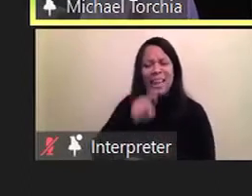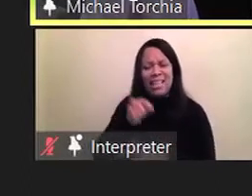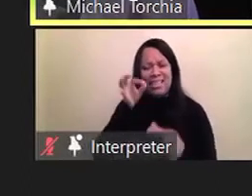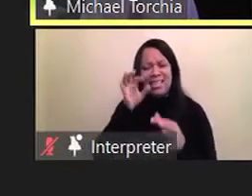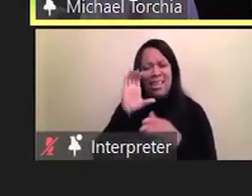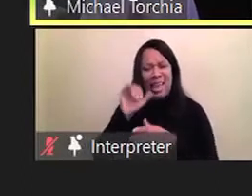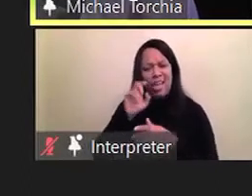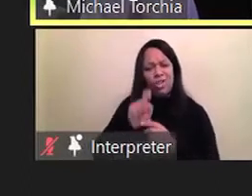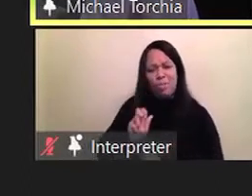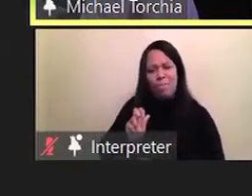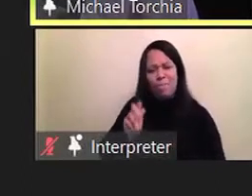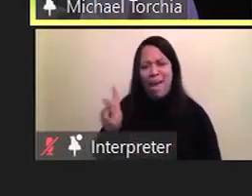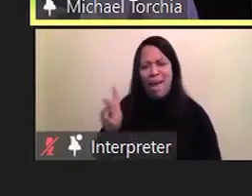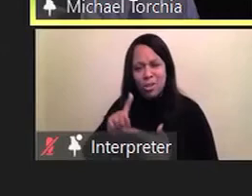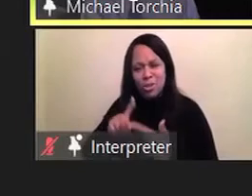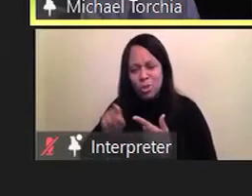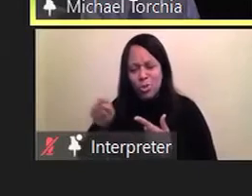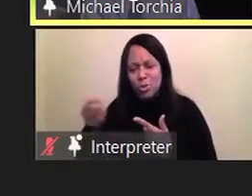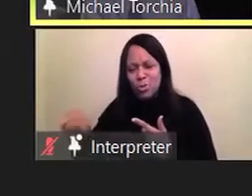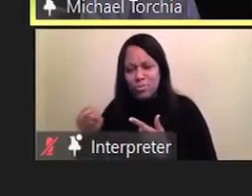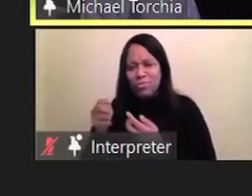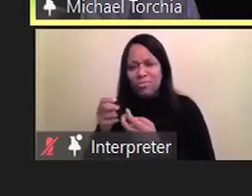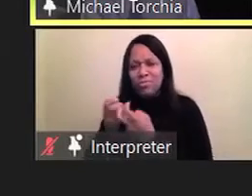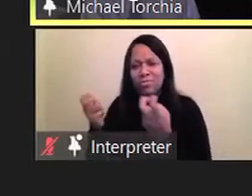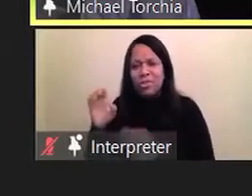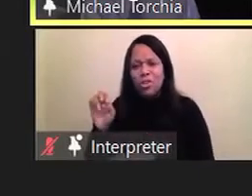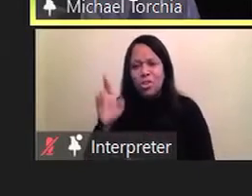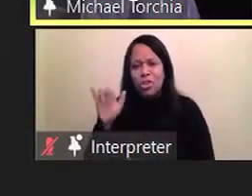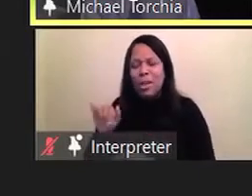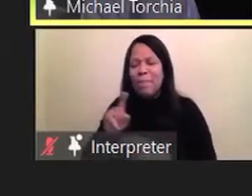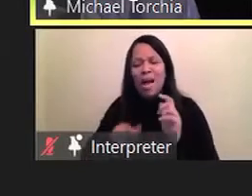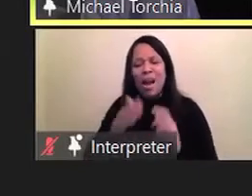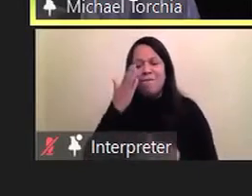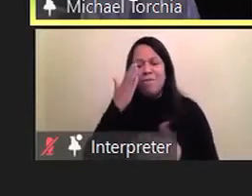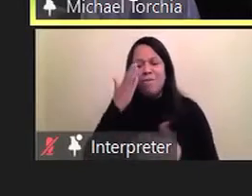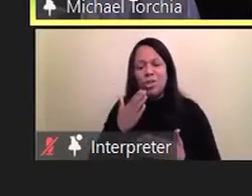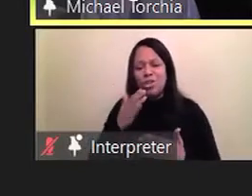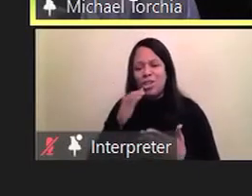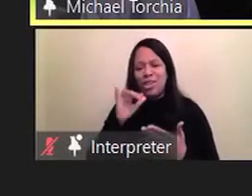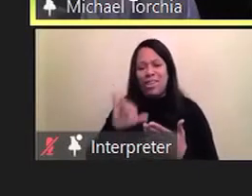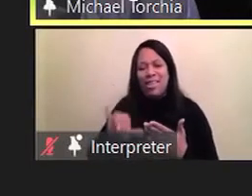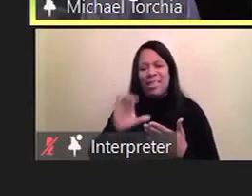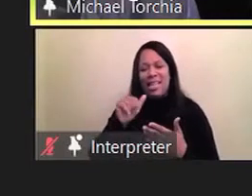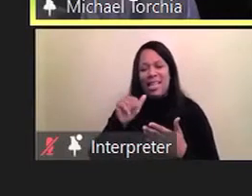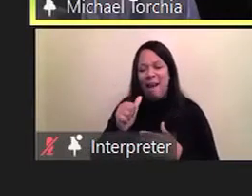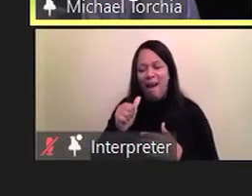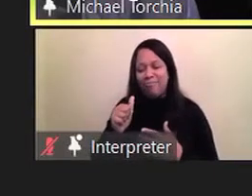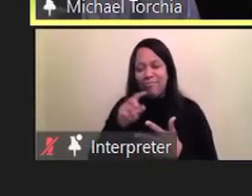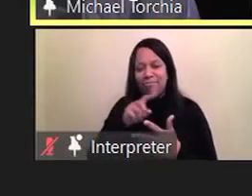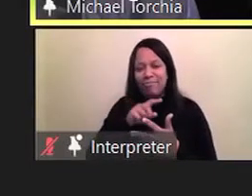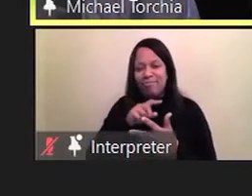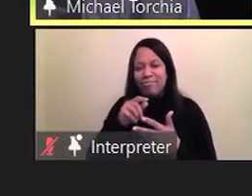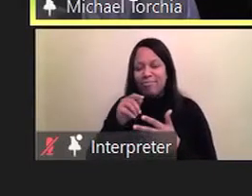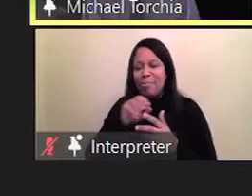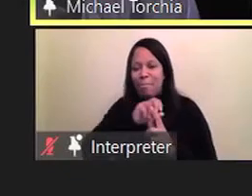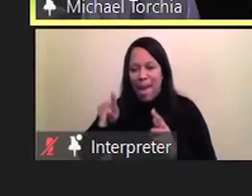But that's not ultimately what was done. That judge was outvoted.